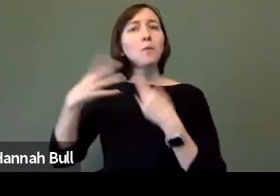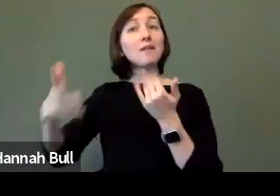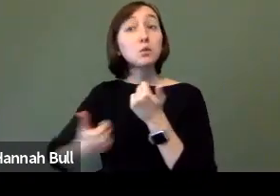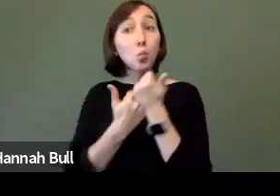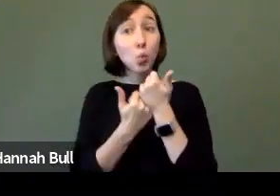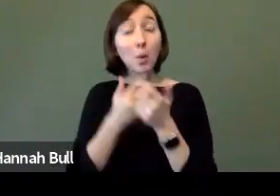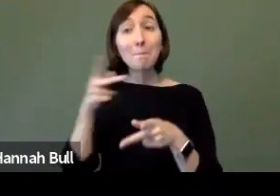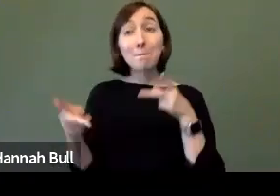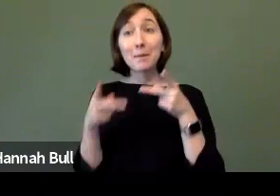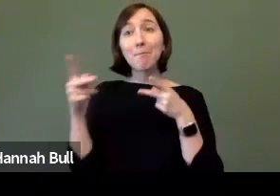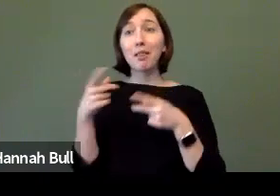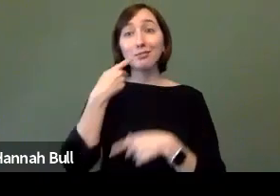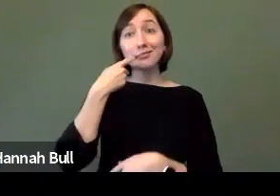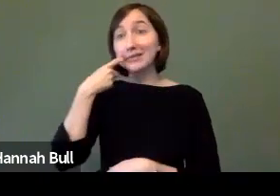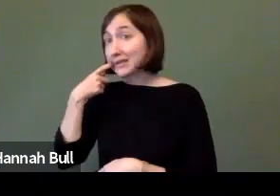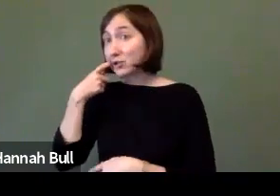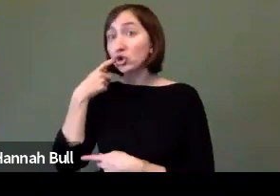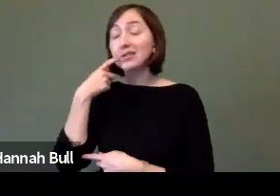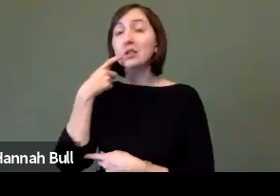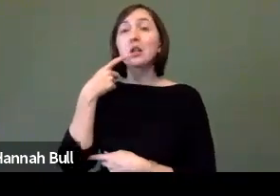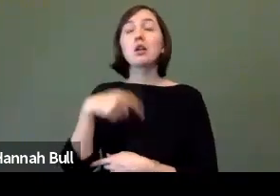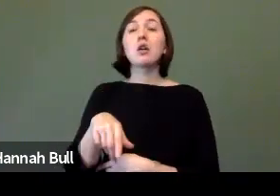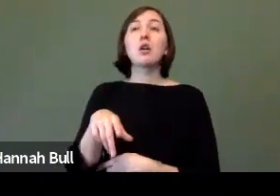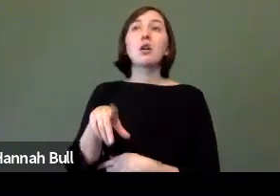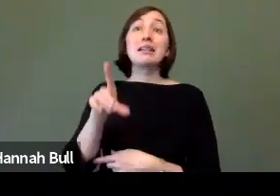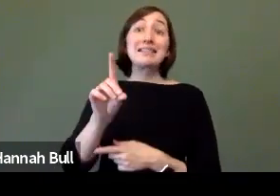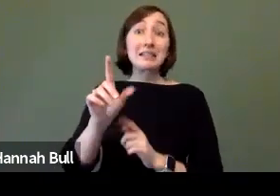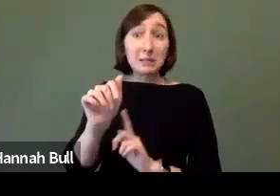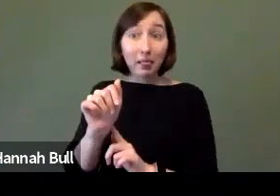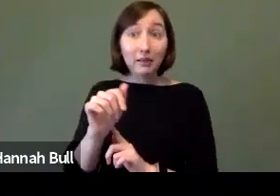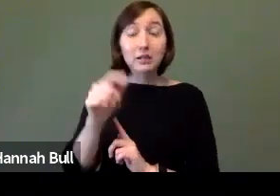either from substance abuse or mental health disabilities